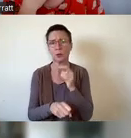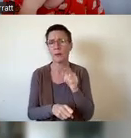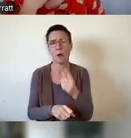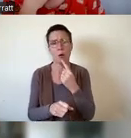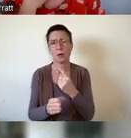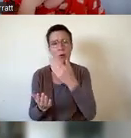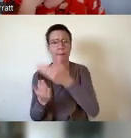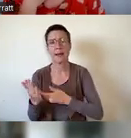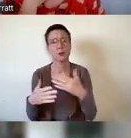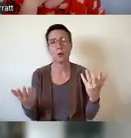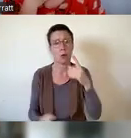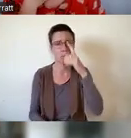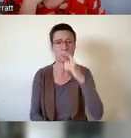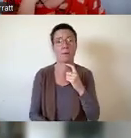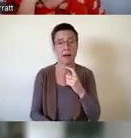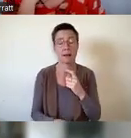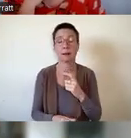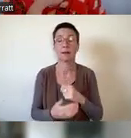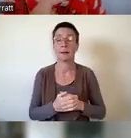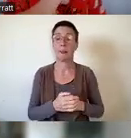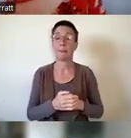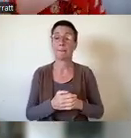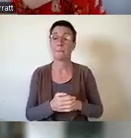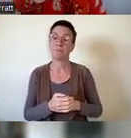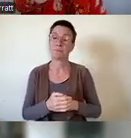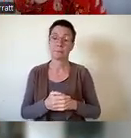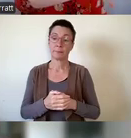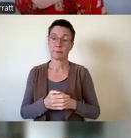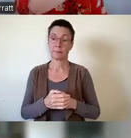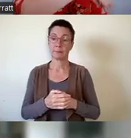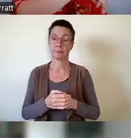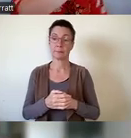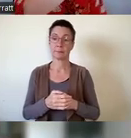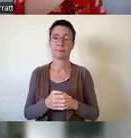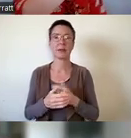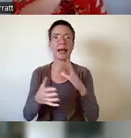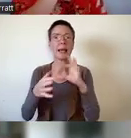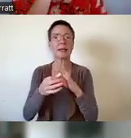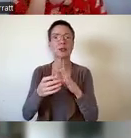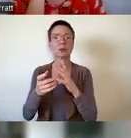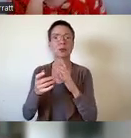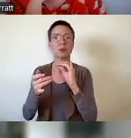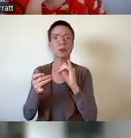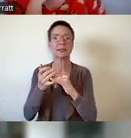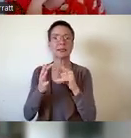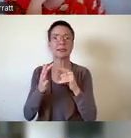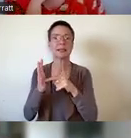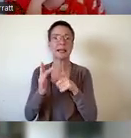It will be under the settings part. If you look under there, you should be able to change it.